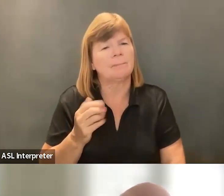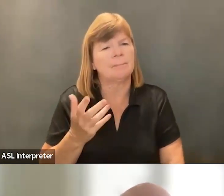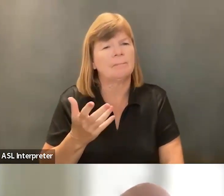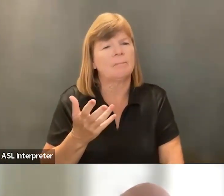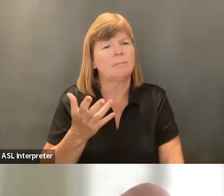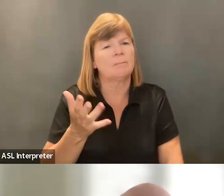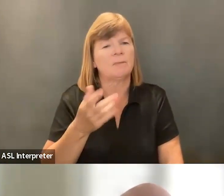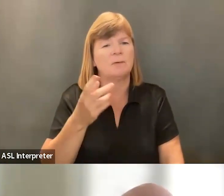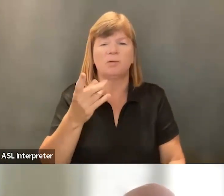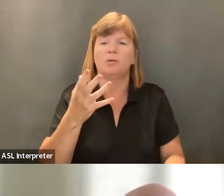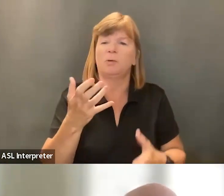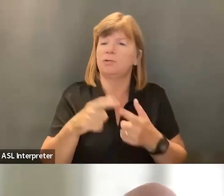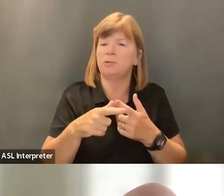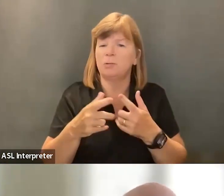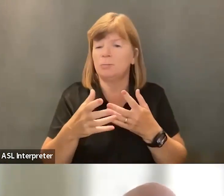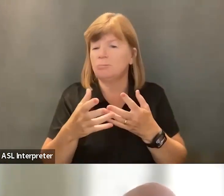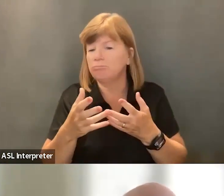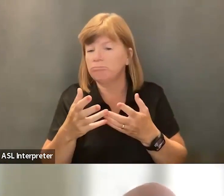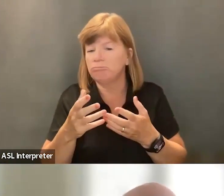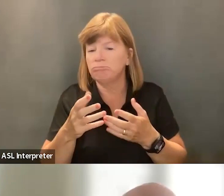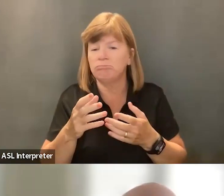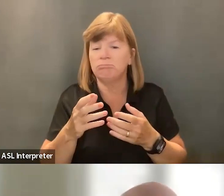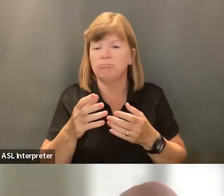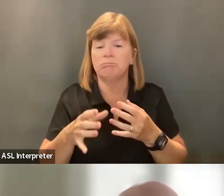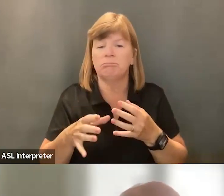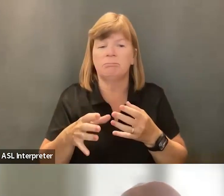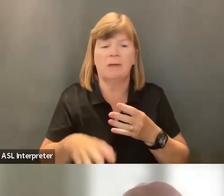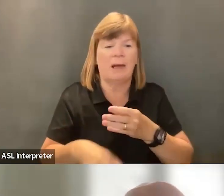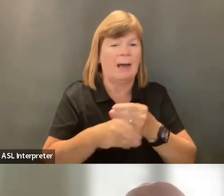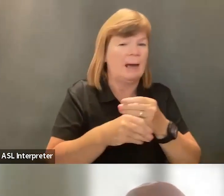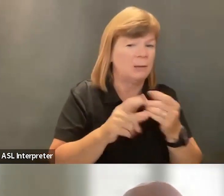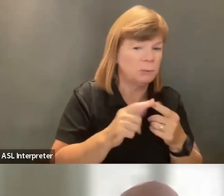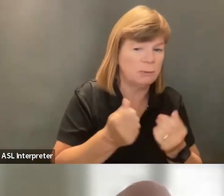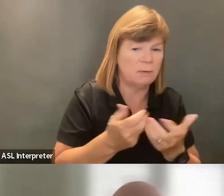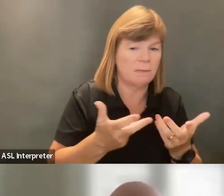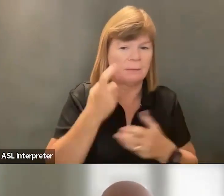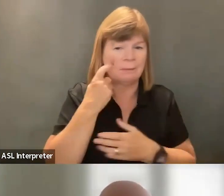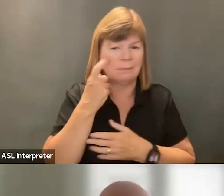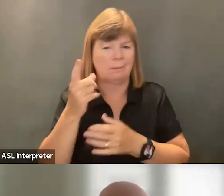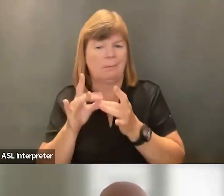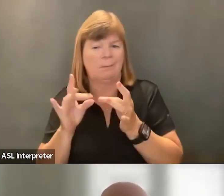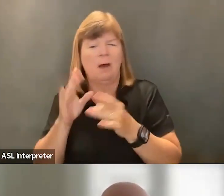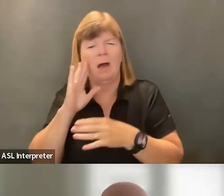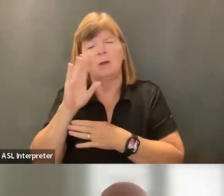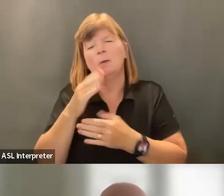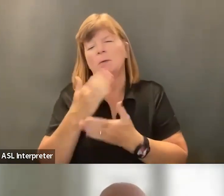um top off anything Hugh said I I mean I I know that some of the answer to this or the the